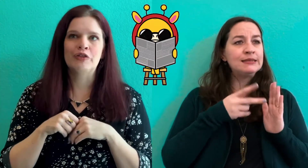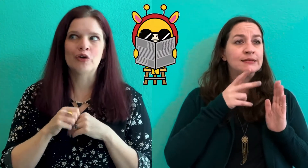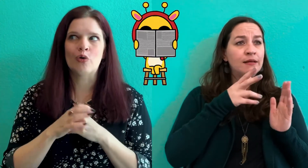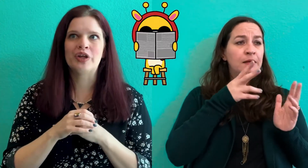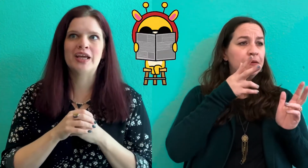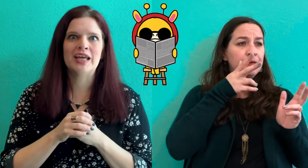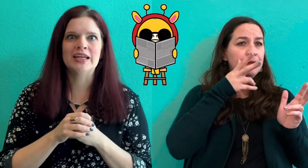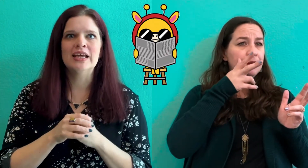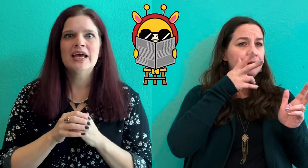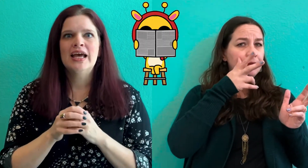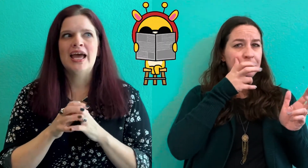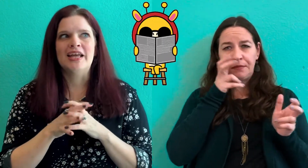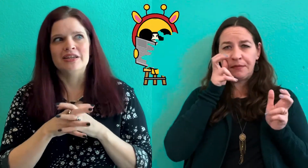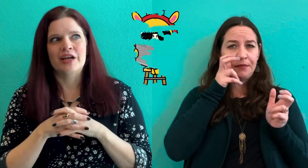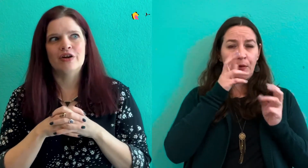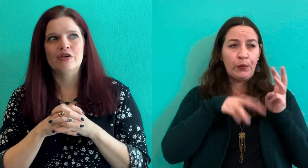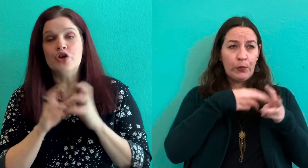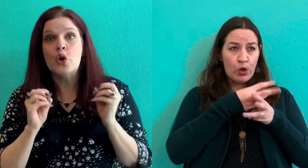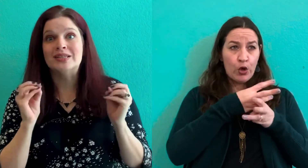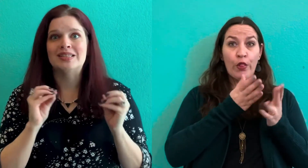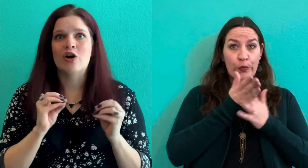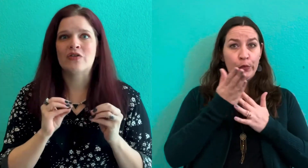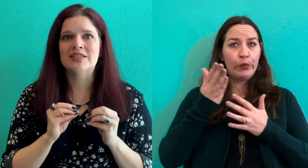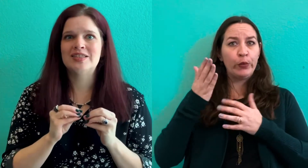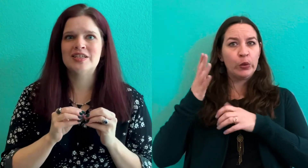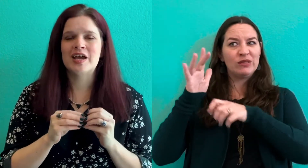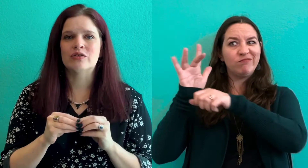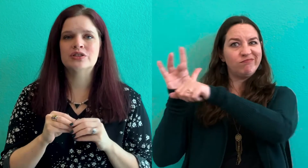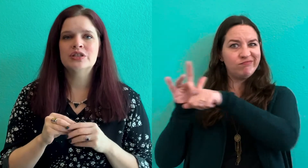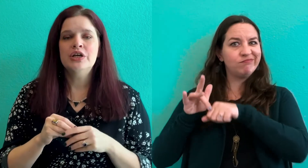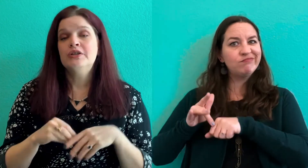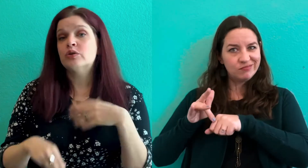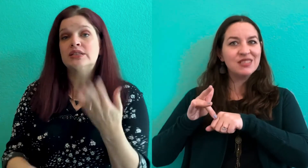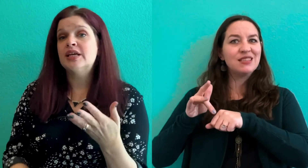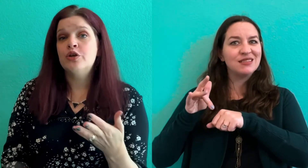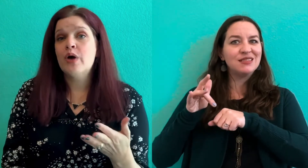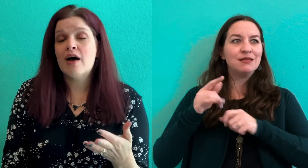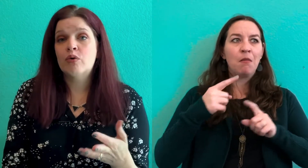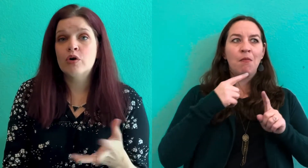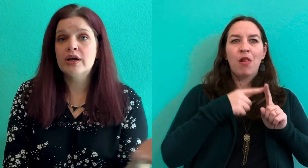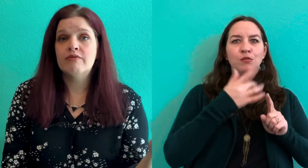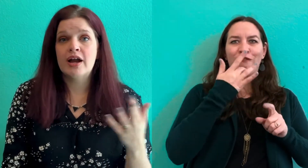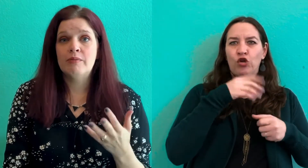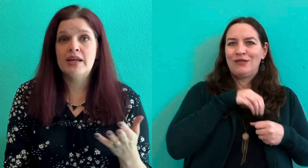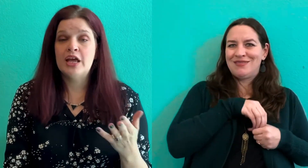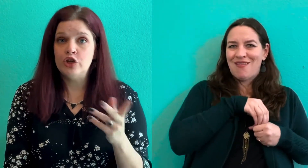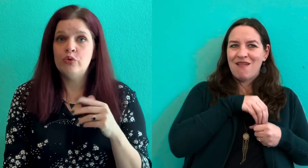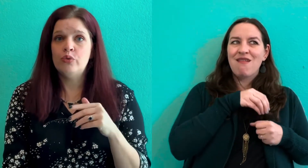and they're holding it in and they're noticing all these details. So let's say you have a work environment and you